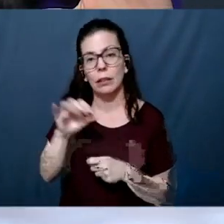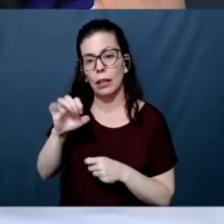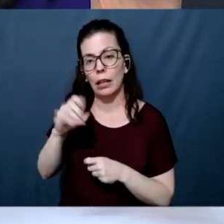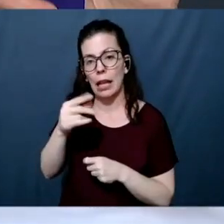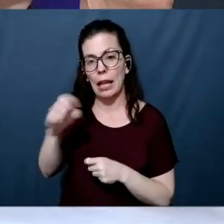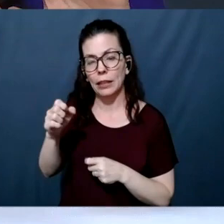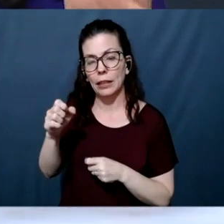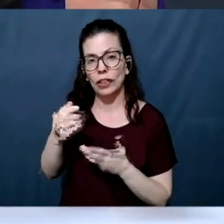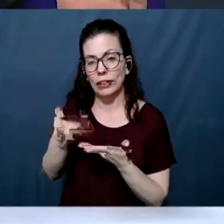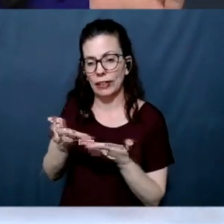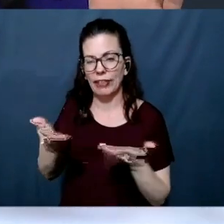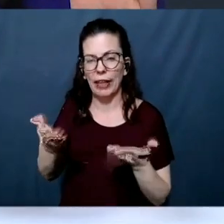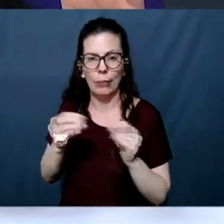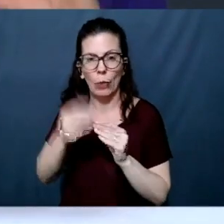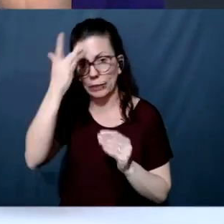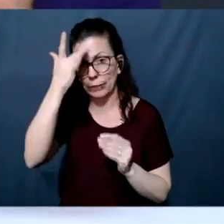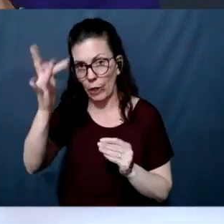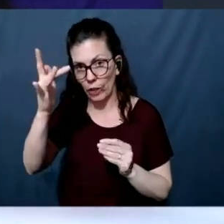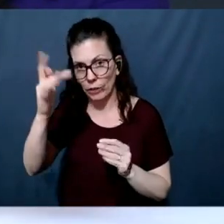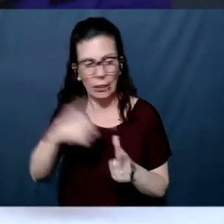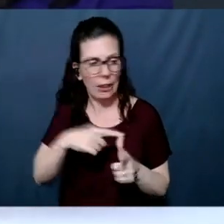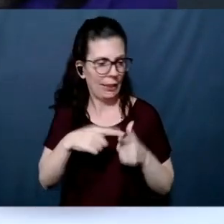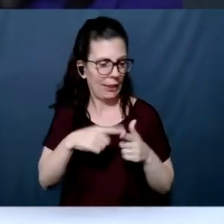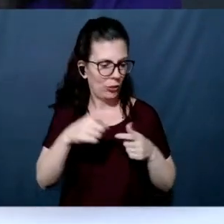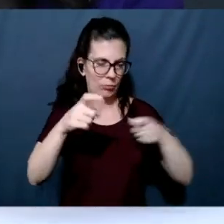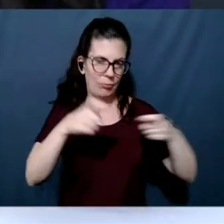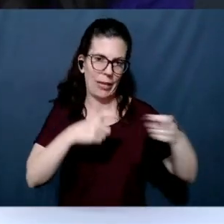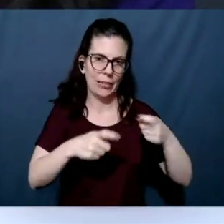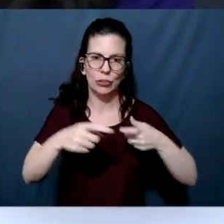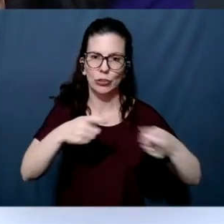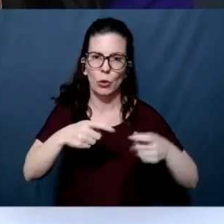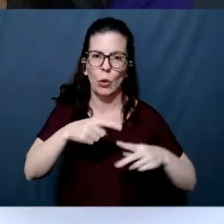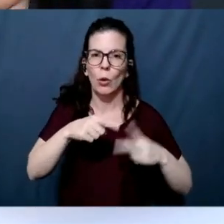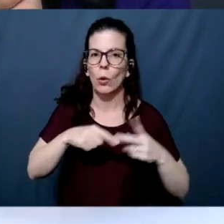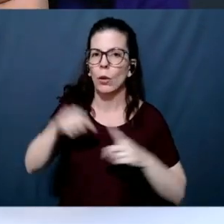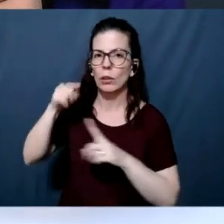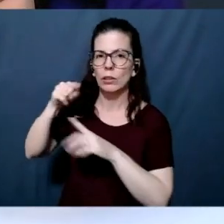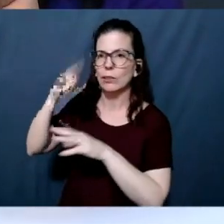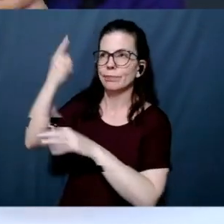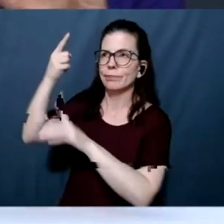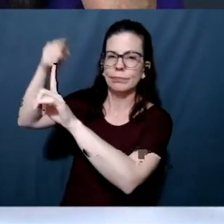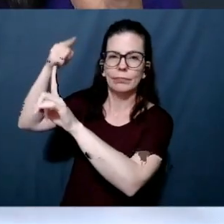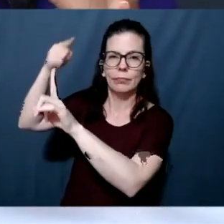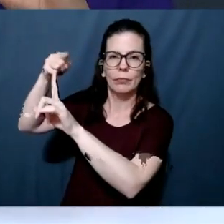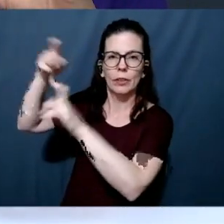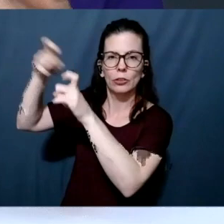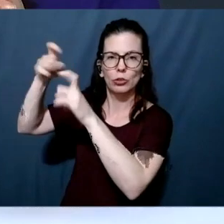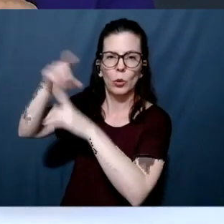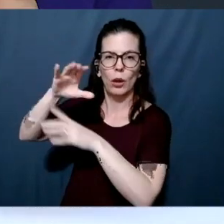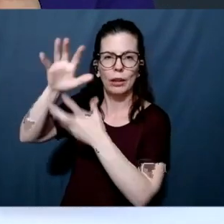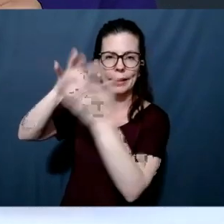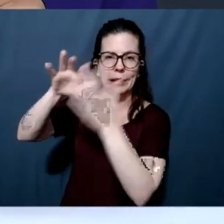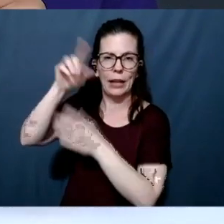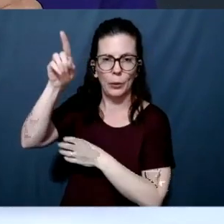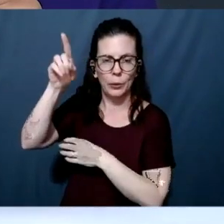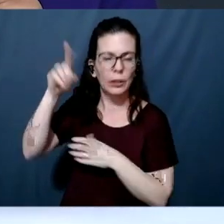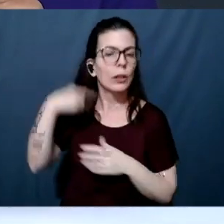And then it can be managed and controlled by a competent that's sitting on the cloud. And we have a bunch of components that we have launched